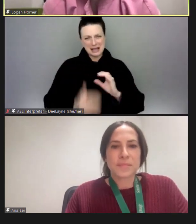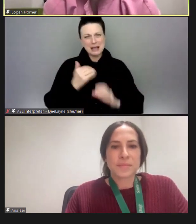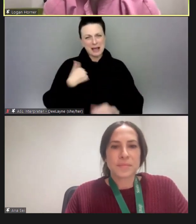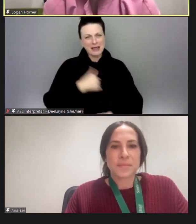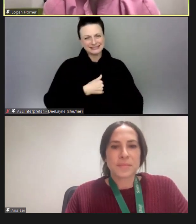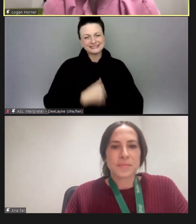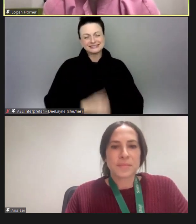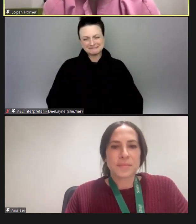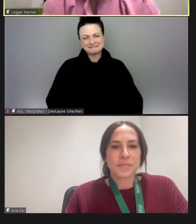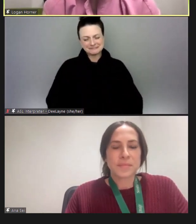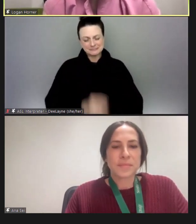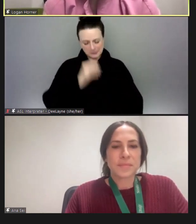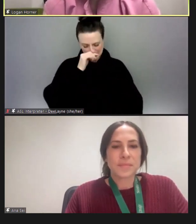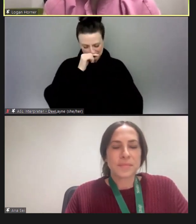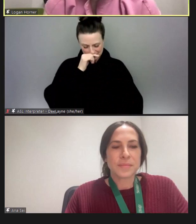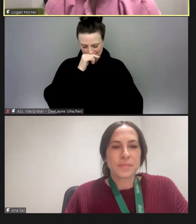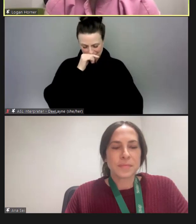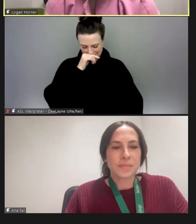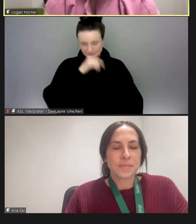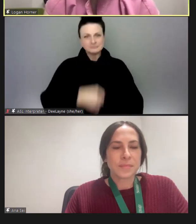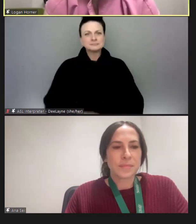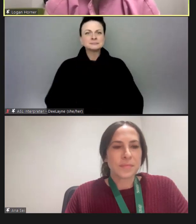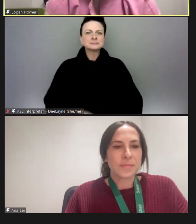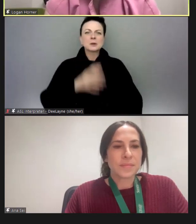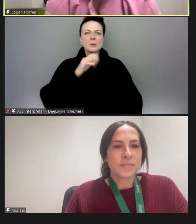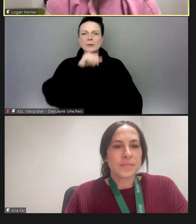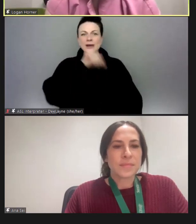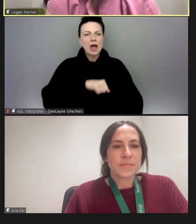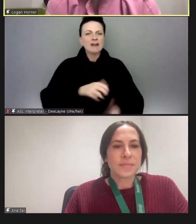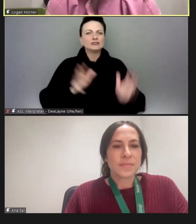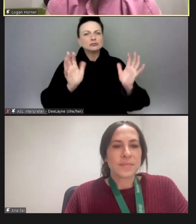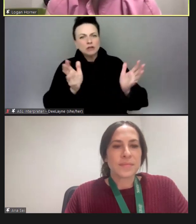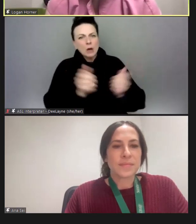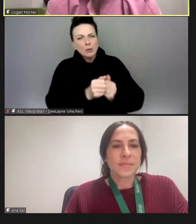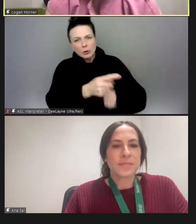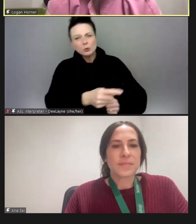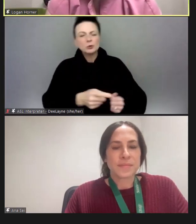love to talk to you and Converse and